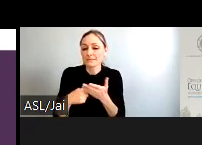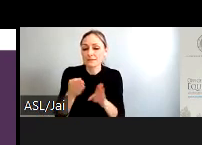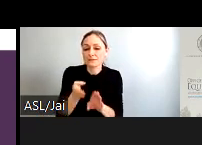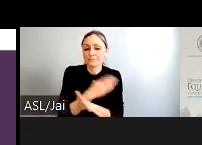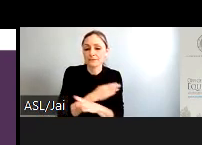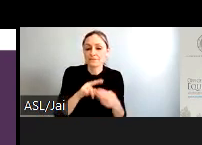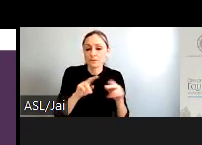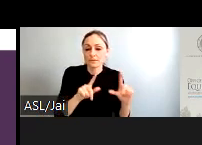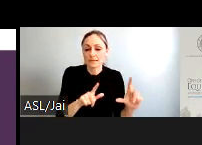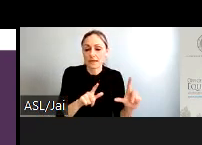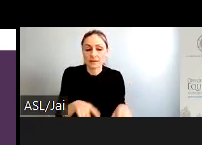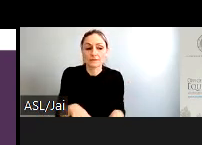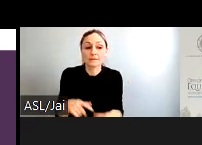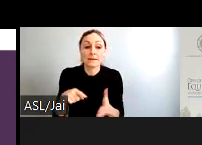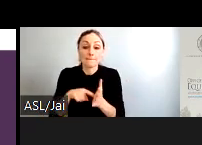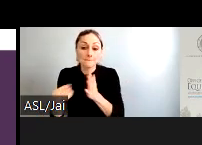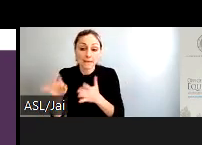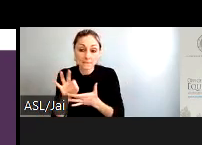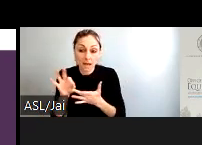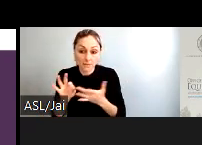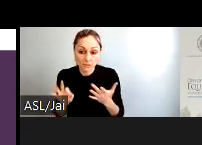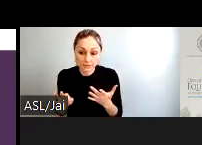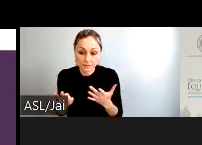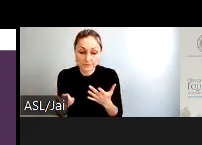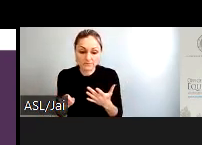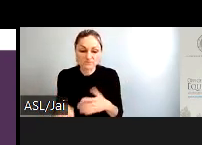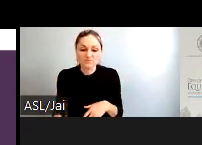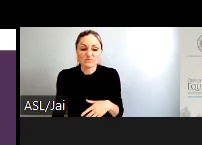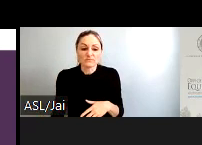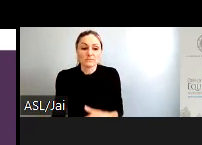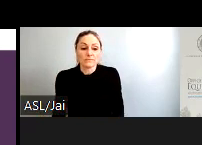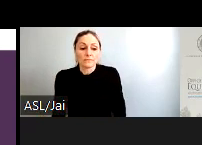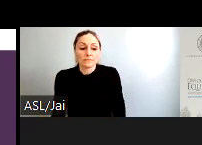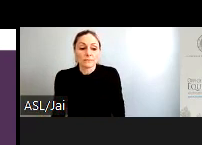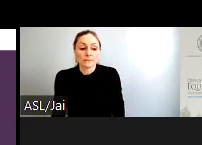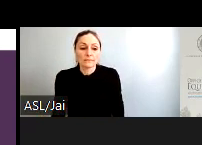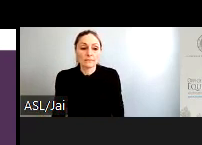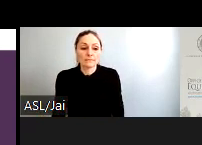Payment options. So the most -- so we have several